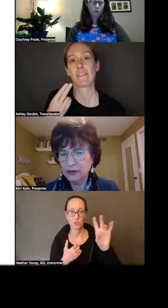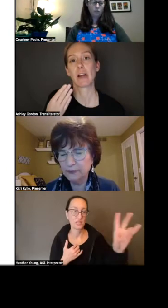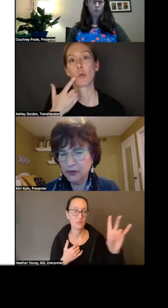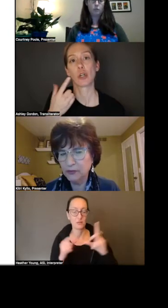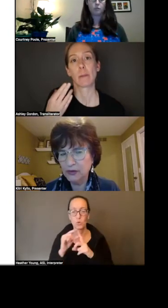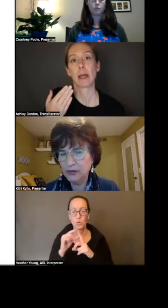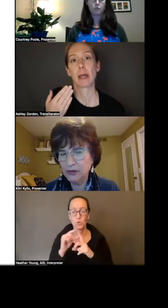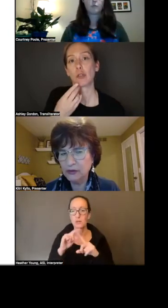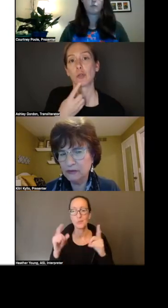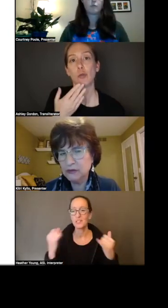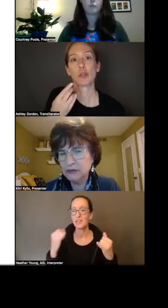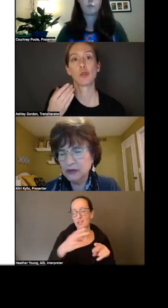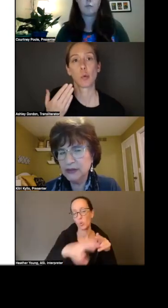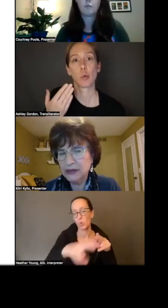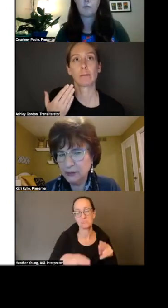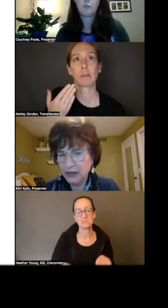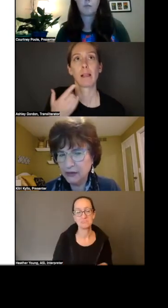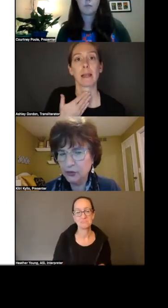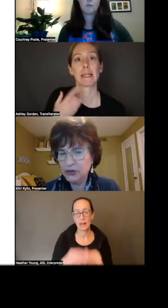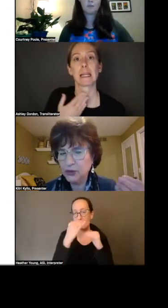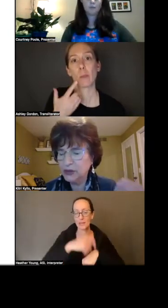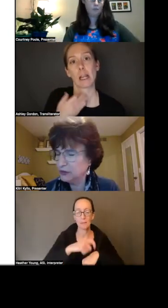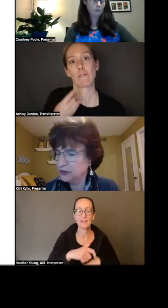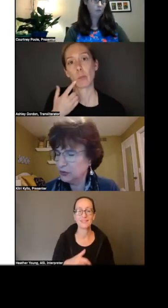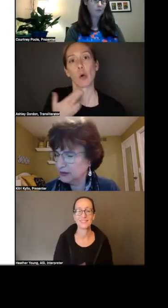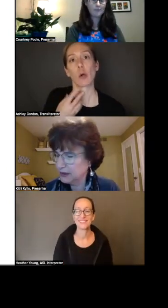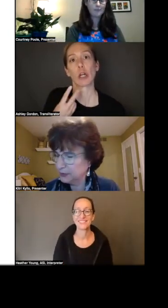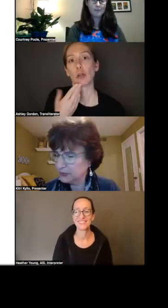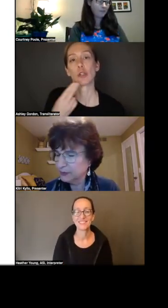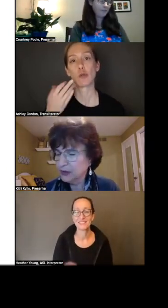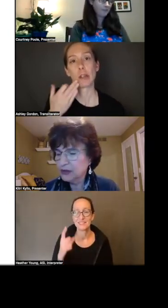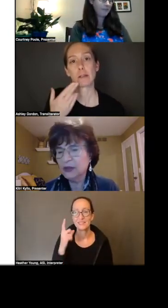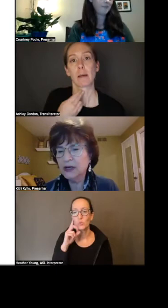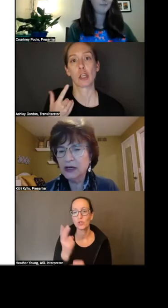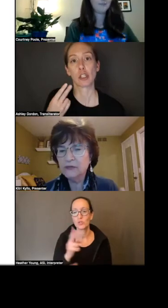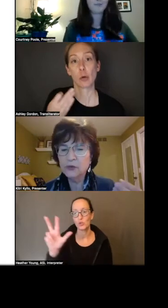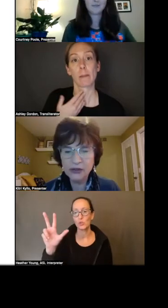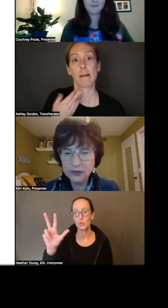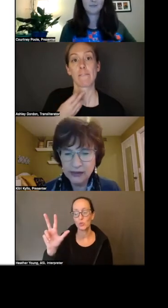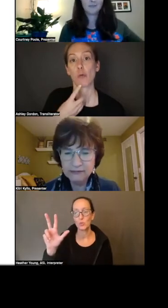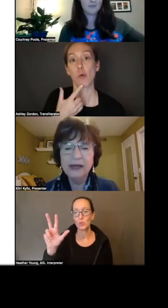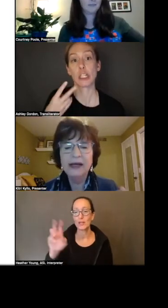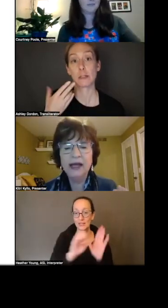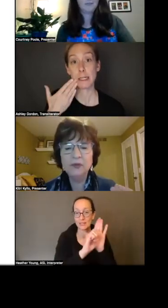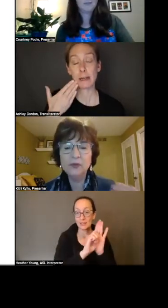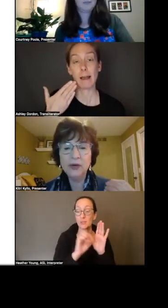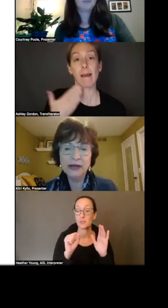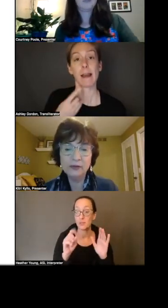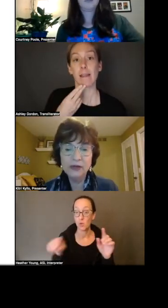but, with the limited time we have, we're just going to use three examples. So I'm gonna have you watch me, and then write down